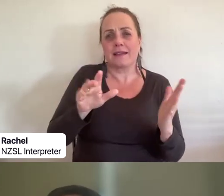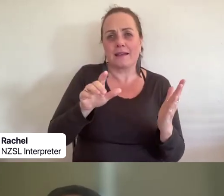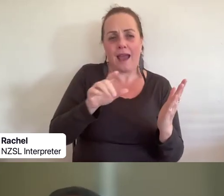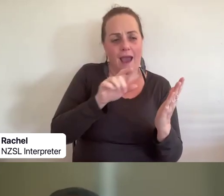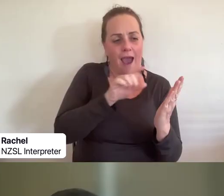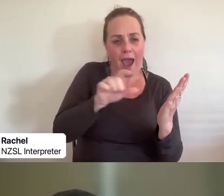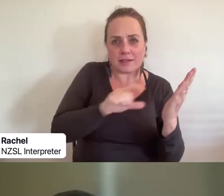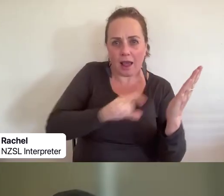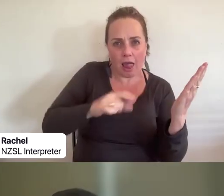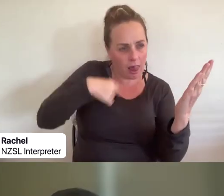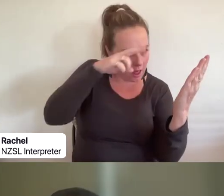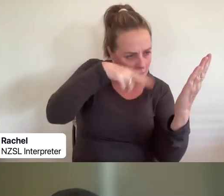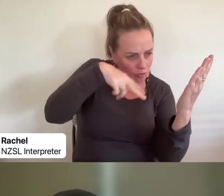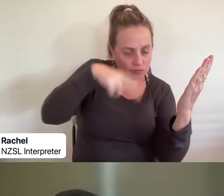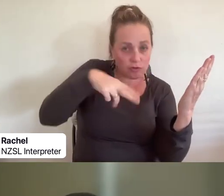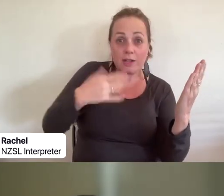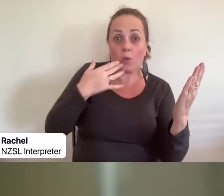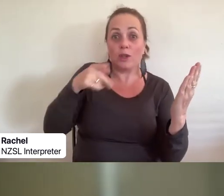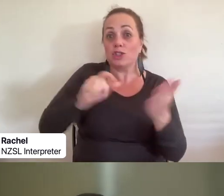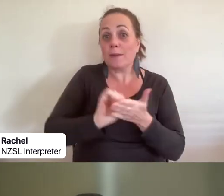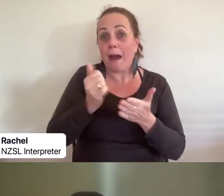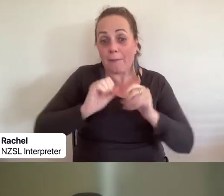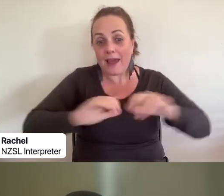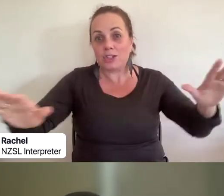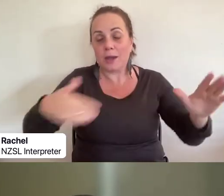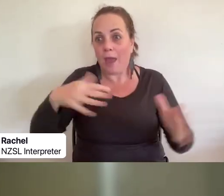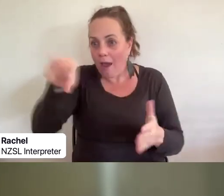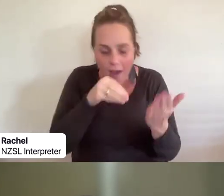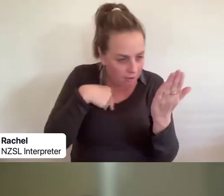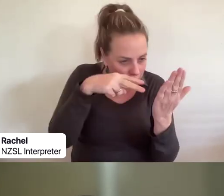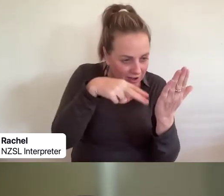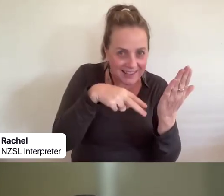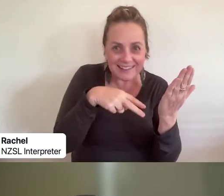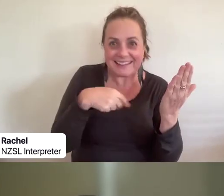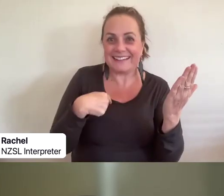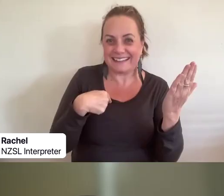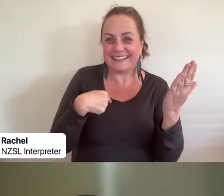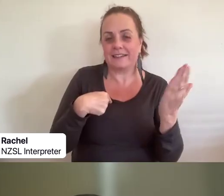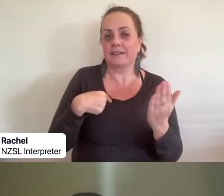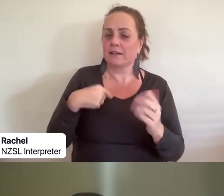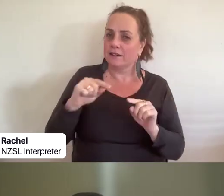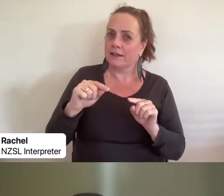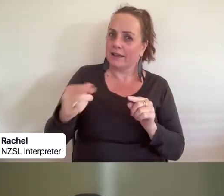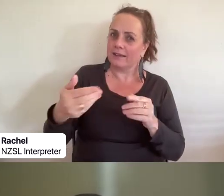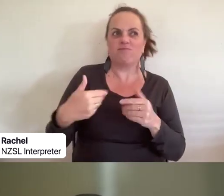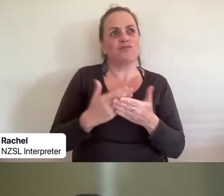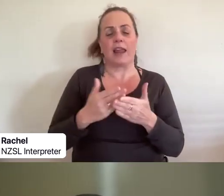in reading as soon as they come out, and where she continues to challenge assumptions and spark